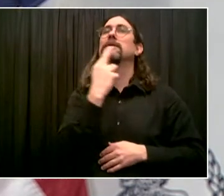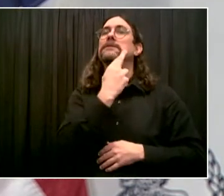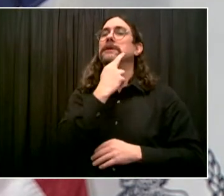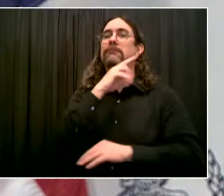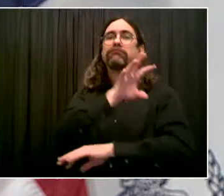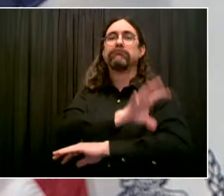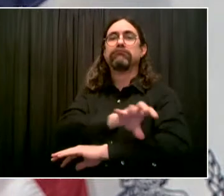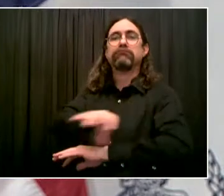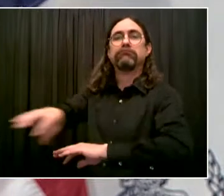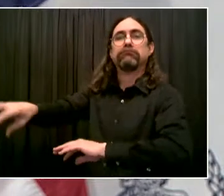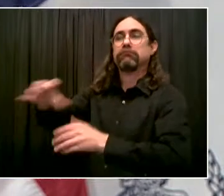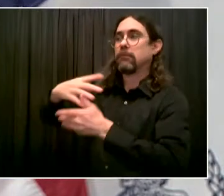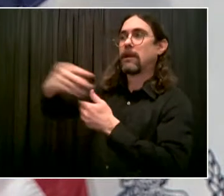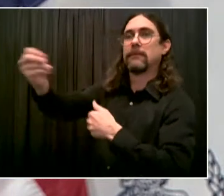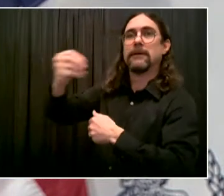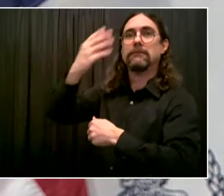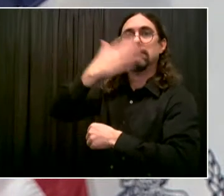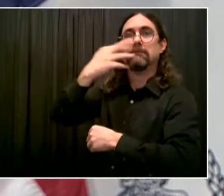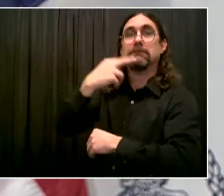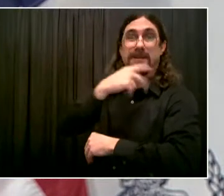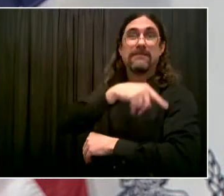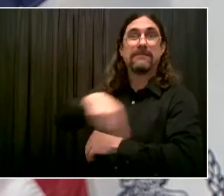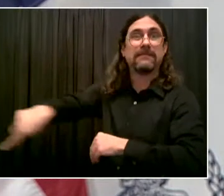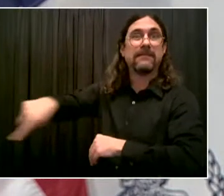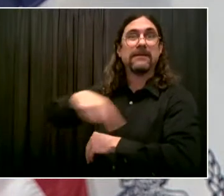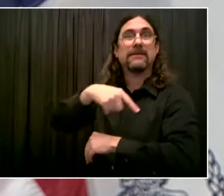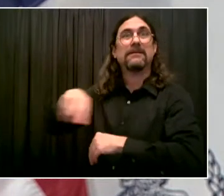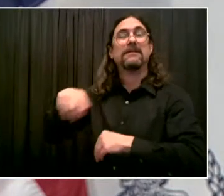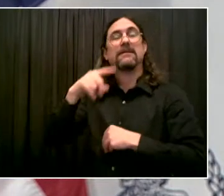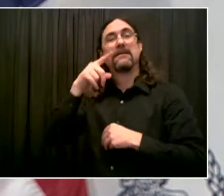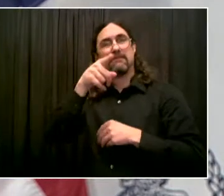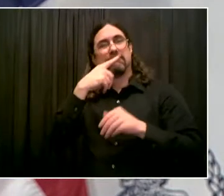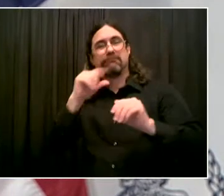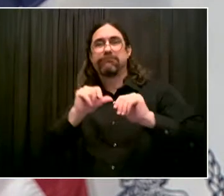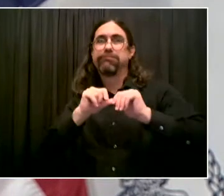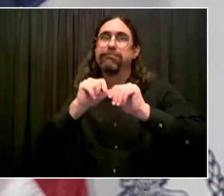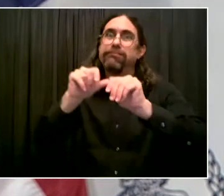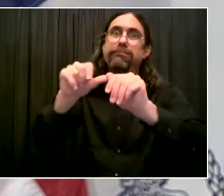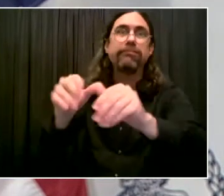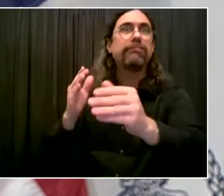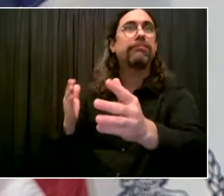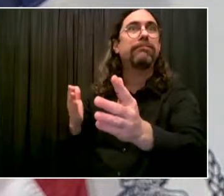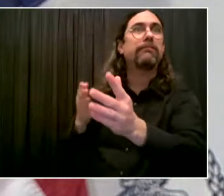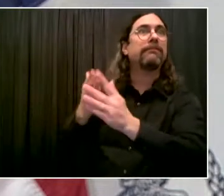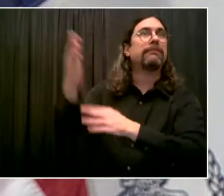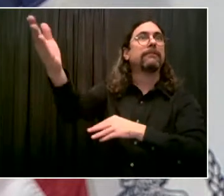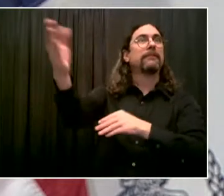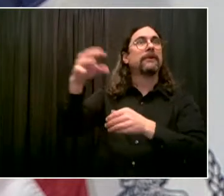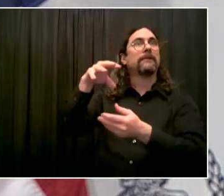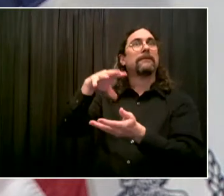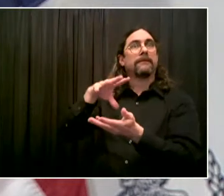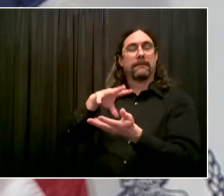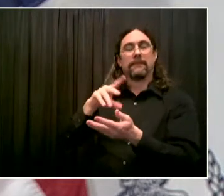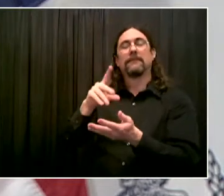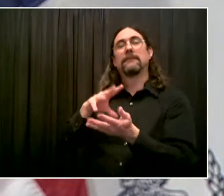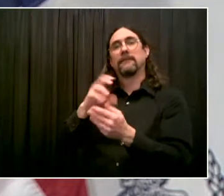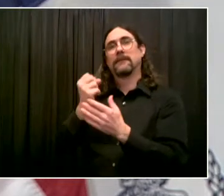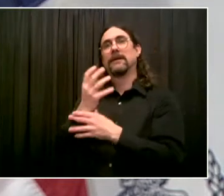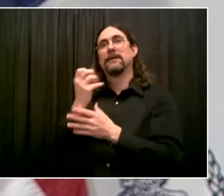E THNEIGHBORHHD OO EFFECT BY THIS I DON'T KNOWOW IF YOU'VE WATCHED ANY OF THOSE RWOKSKSHOPS BUT A